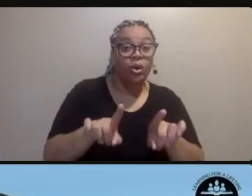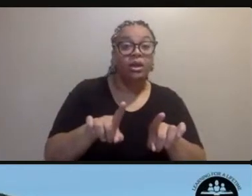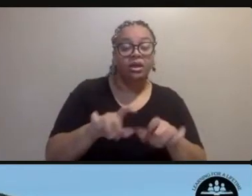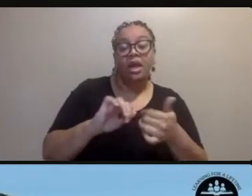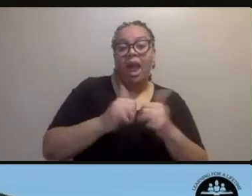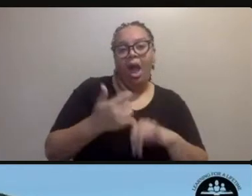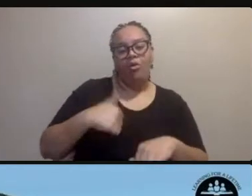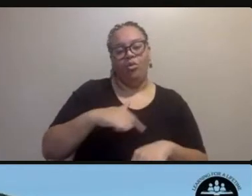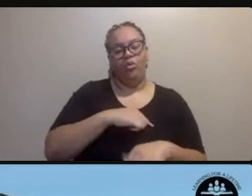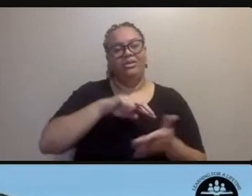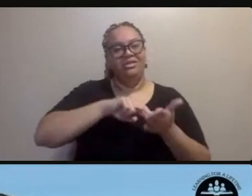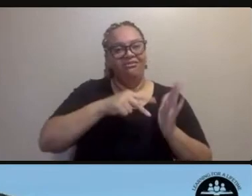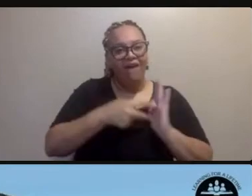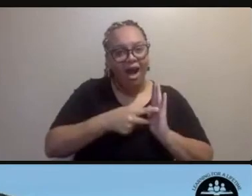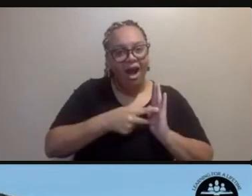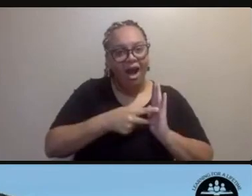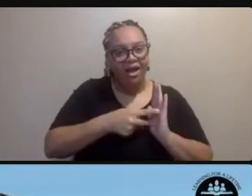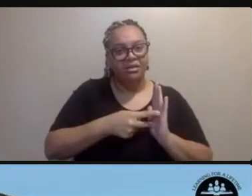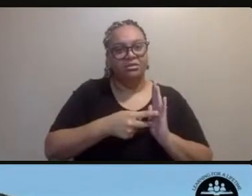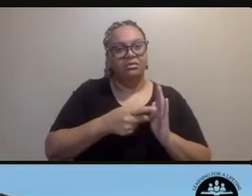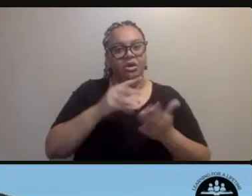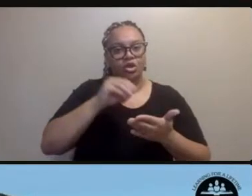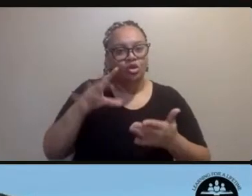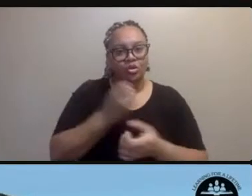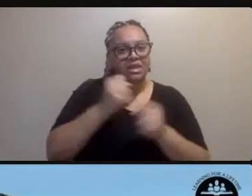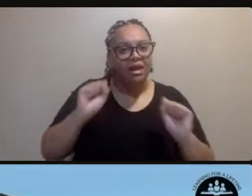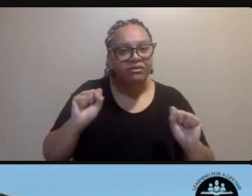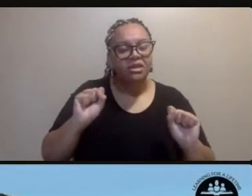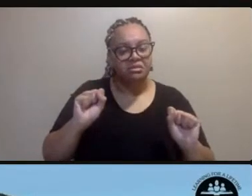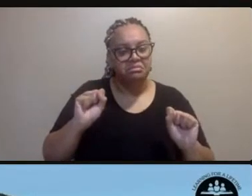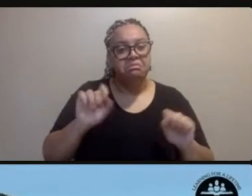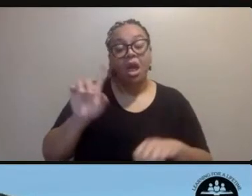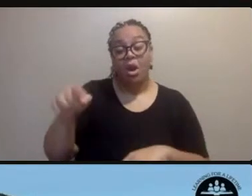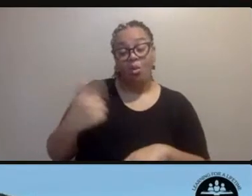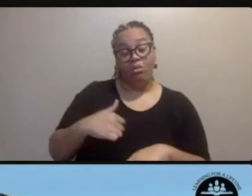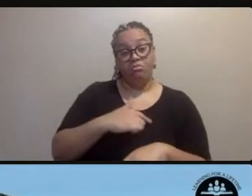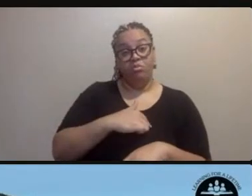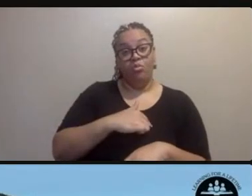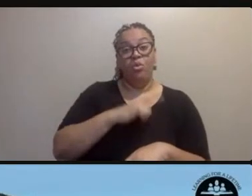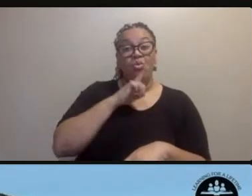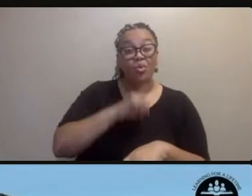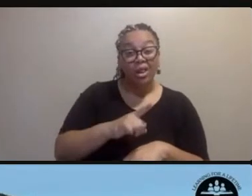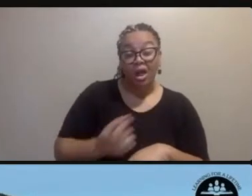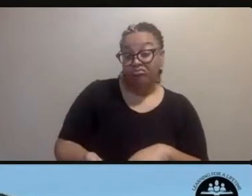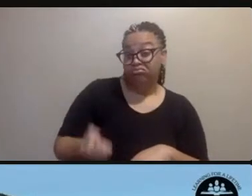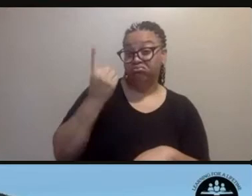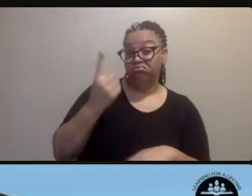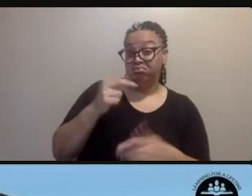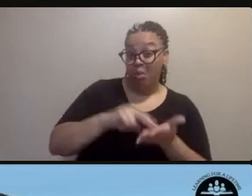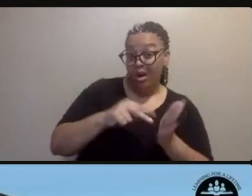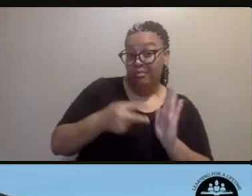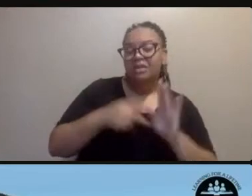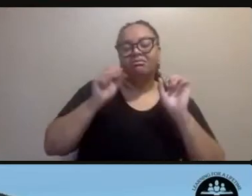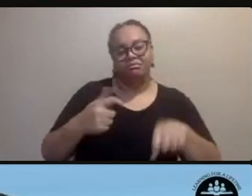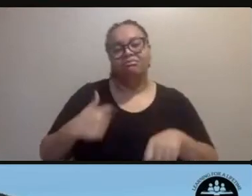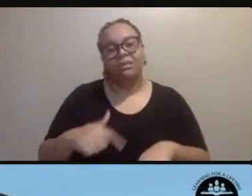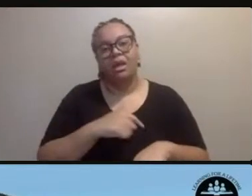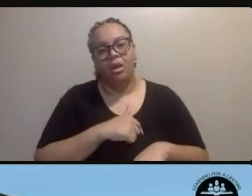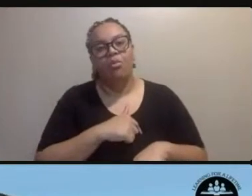SO WHAT WE MUST FIRST DO AGREE